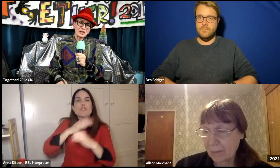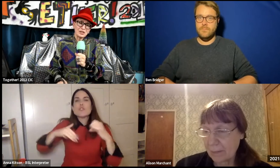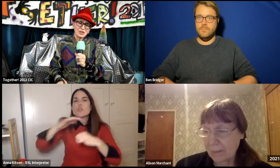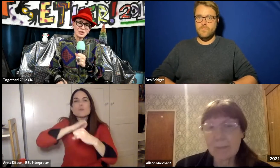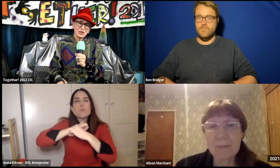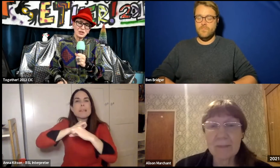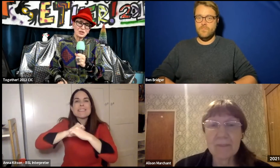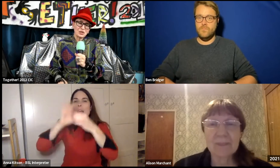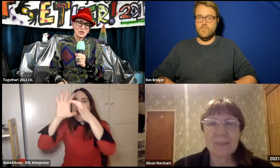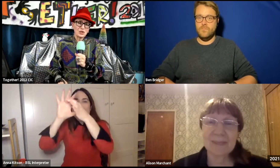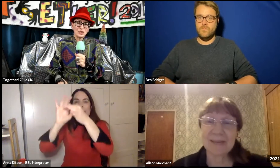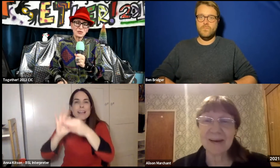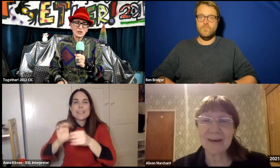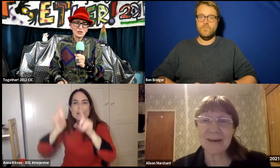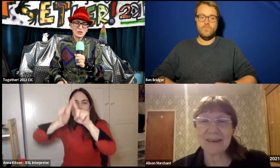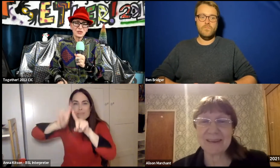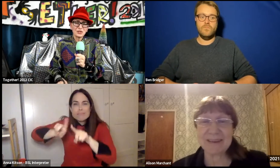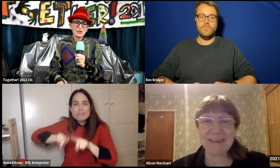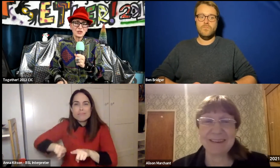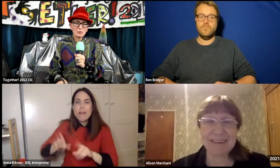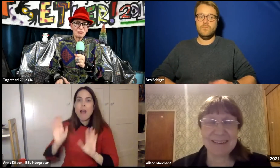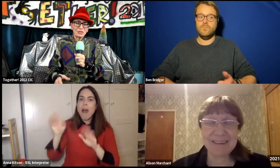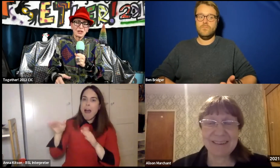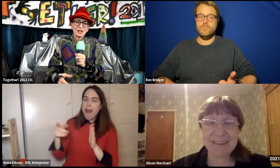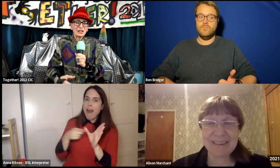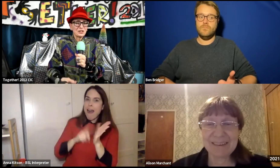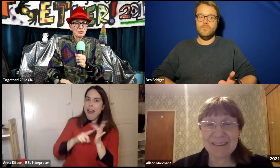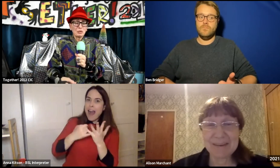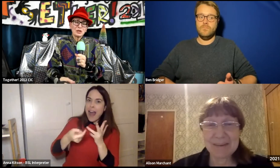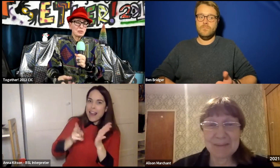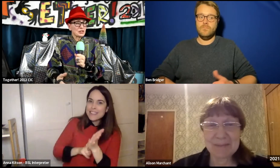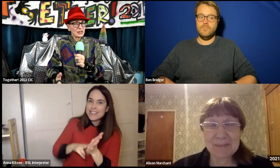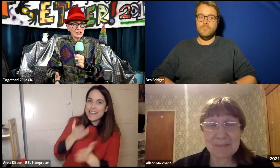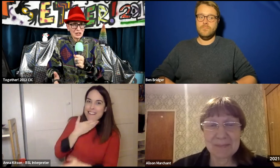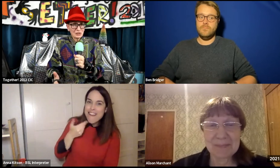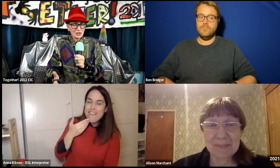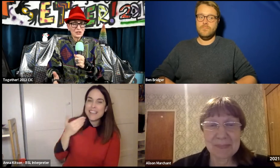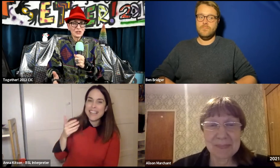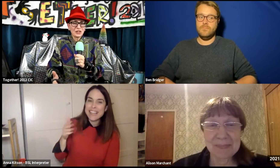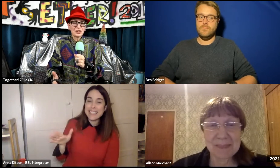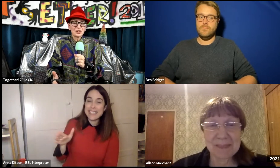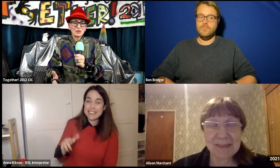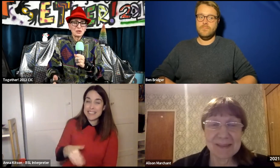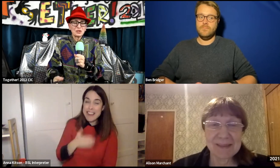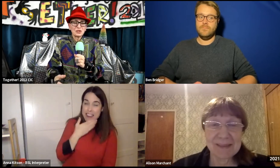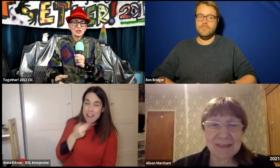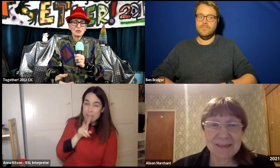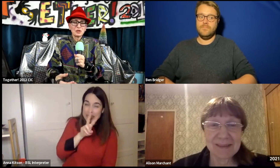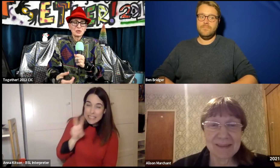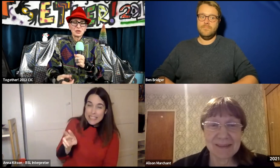Alison, it's so lovely to see you. Well it's particularly lovely to see Alison because she really wasn't a